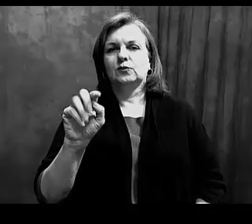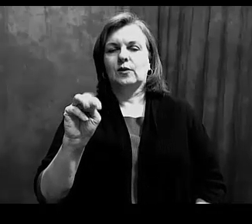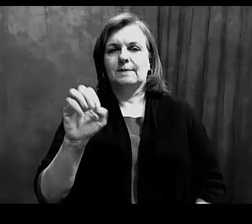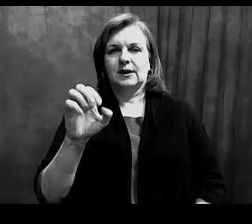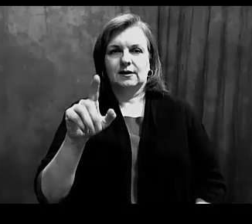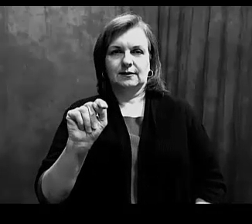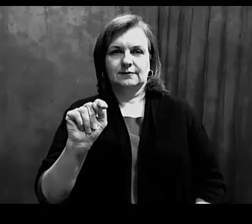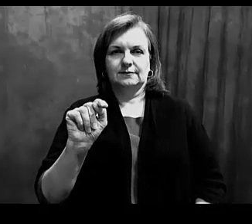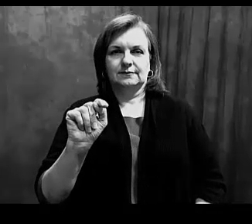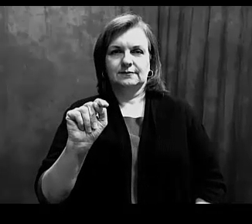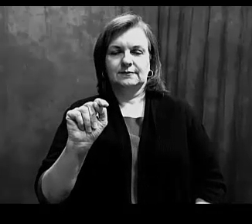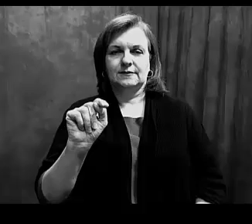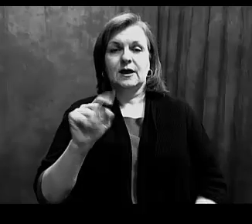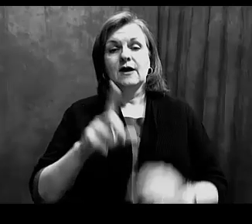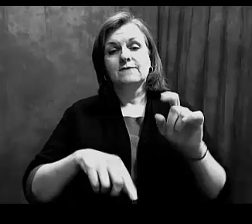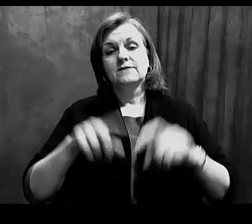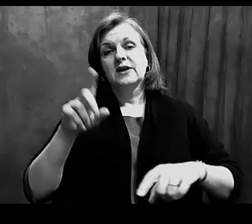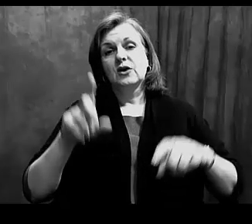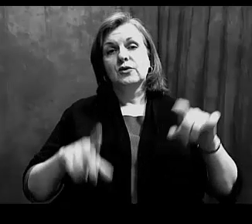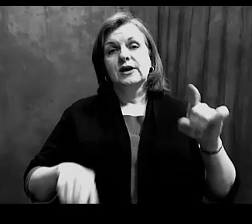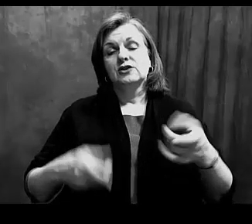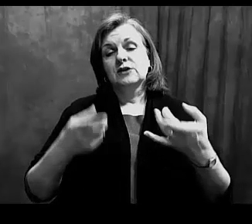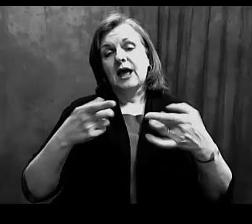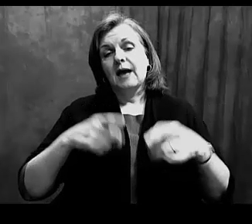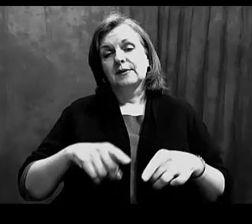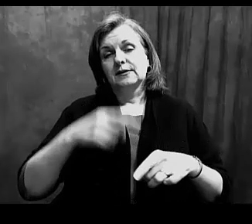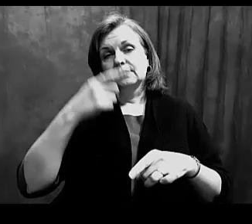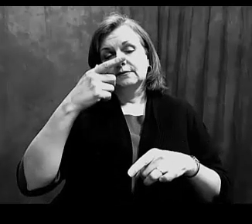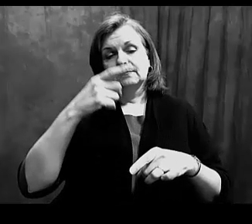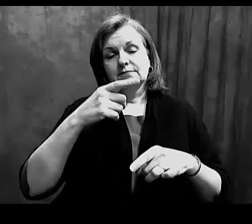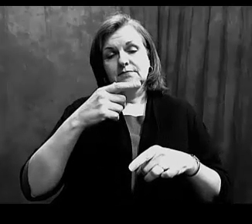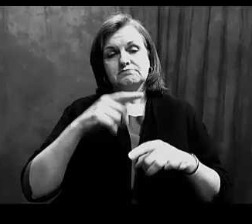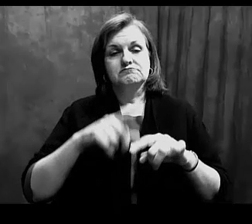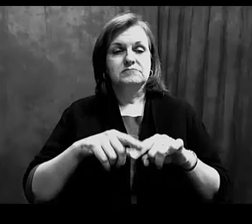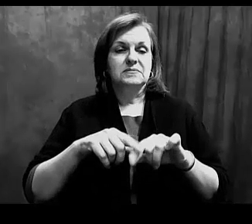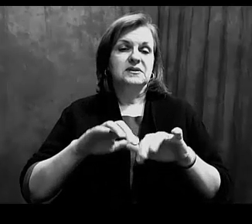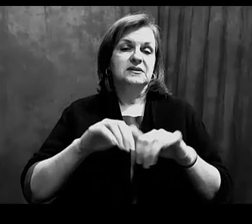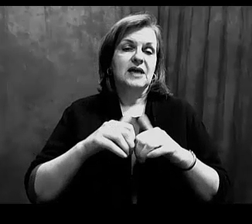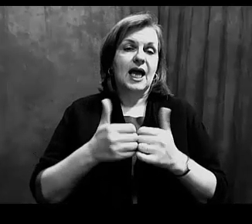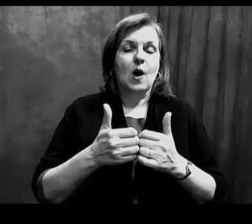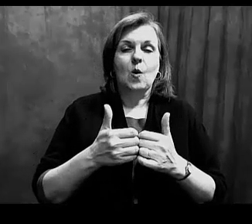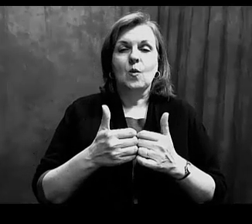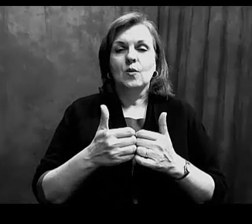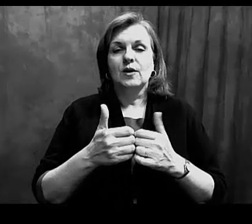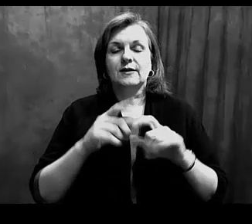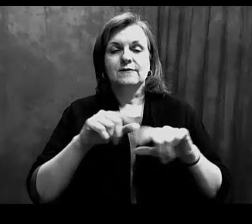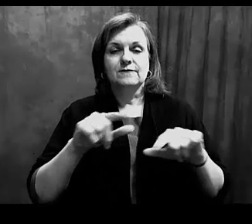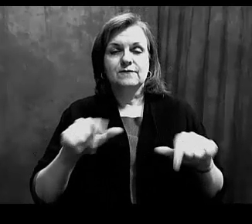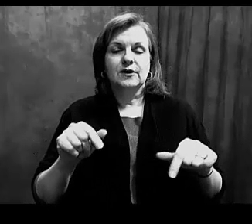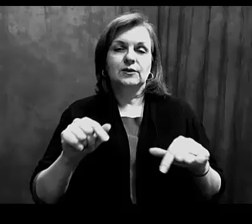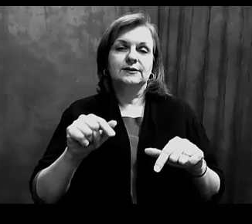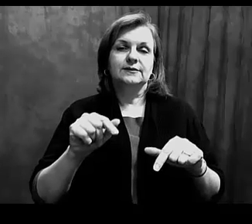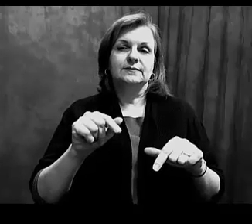it's going to add variation based on simply how the homologous chromosomes align